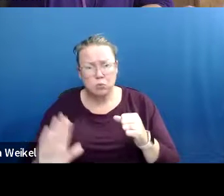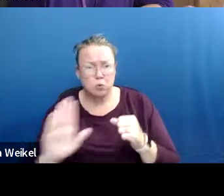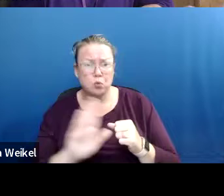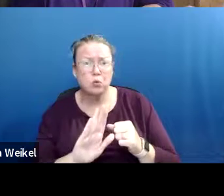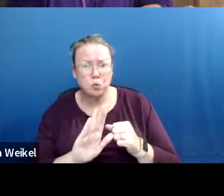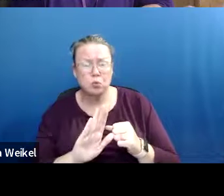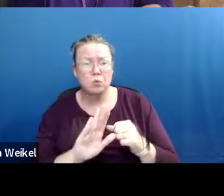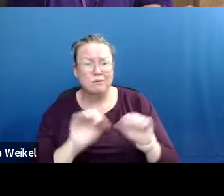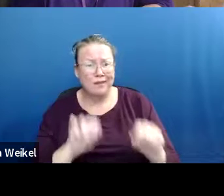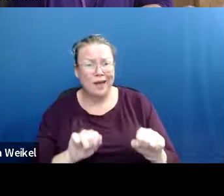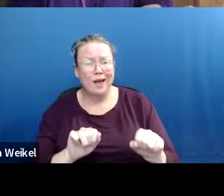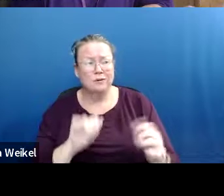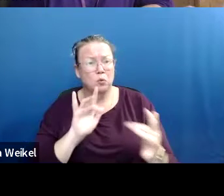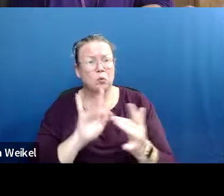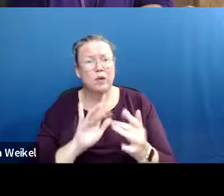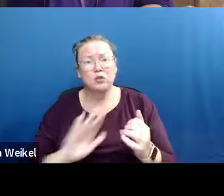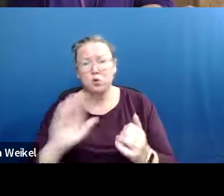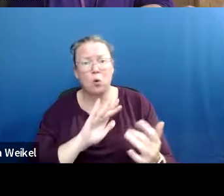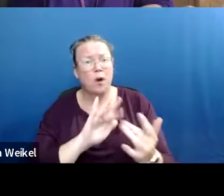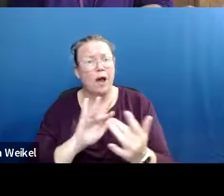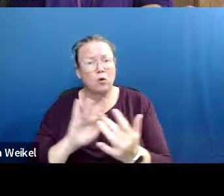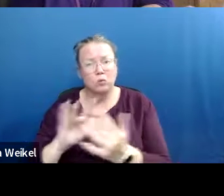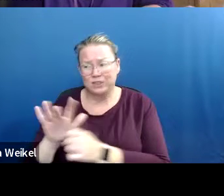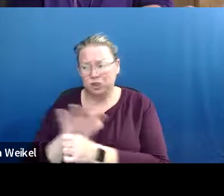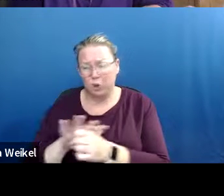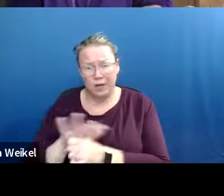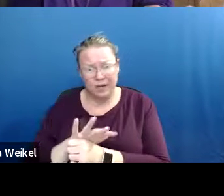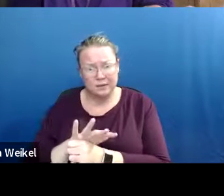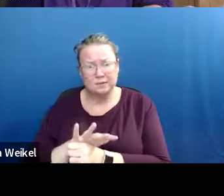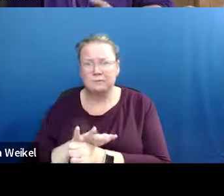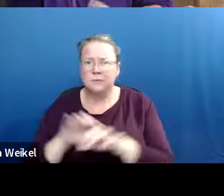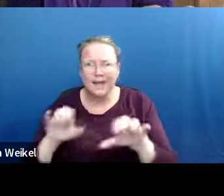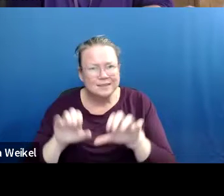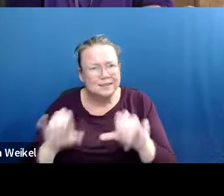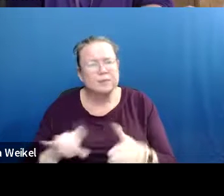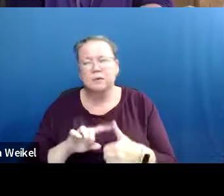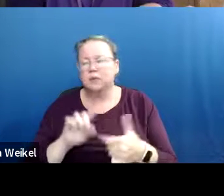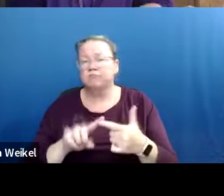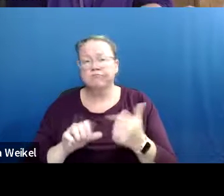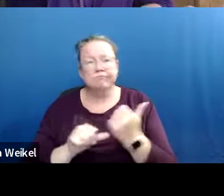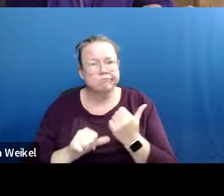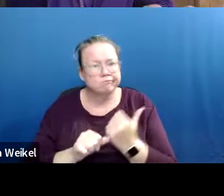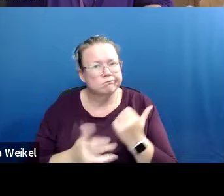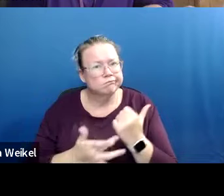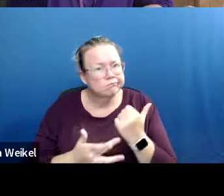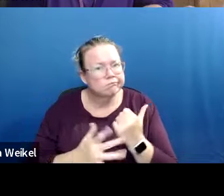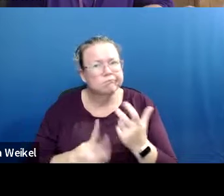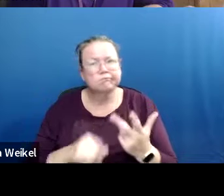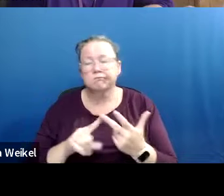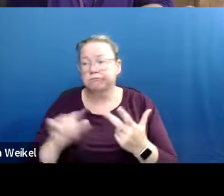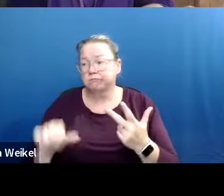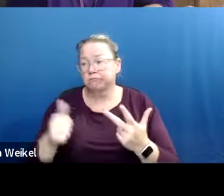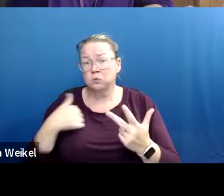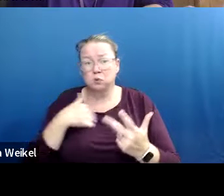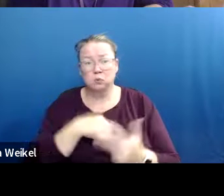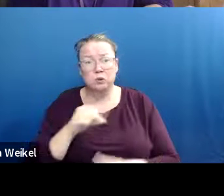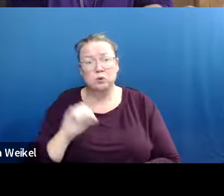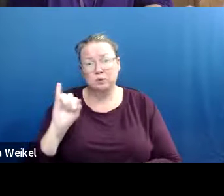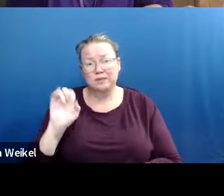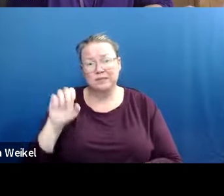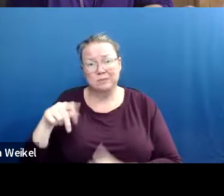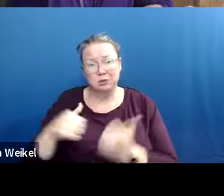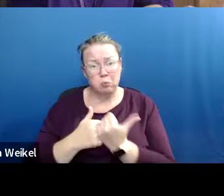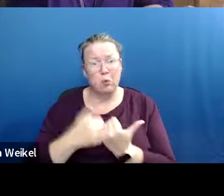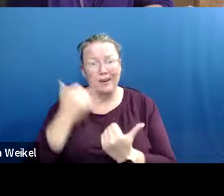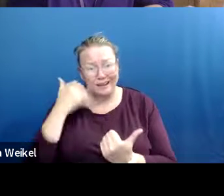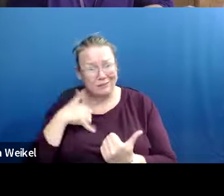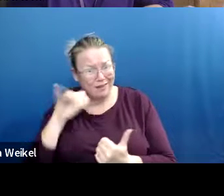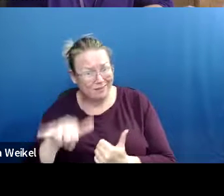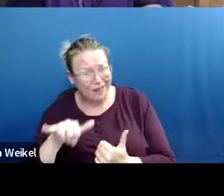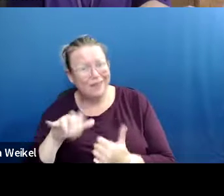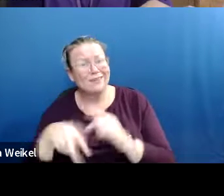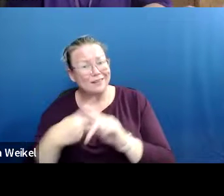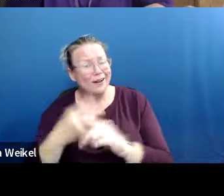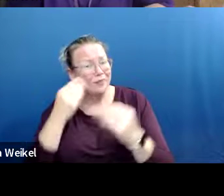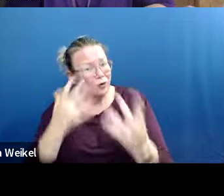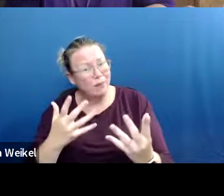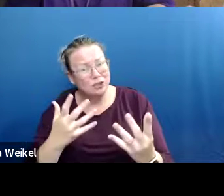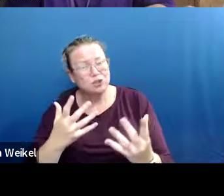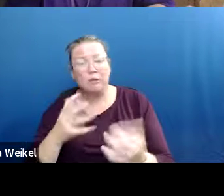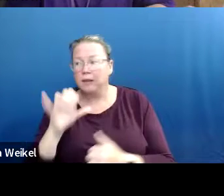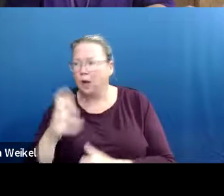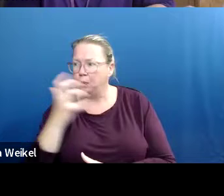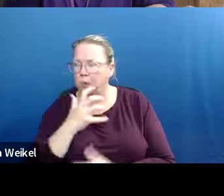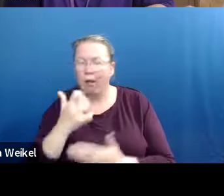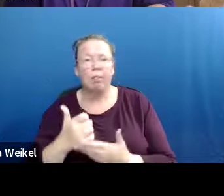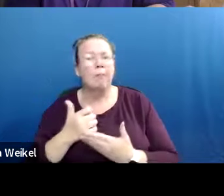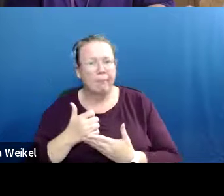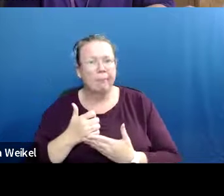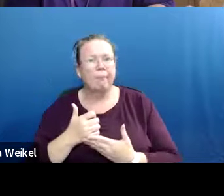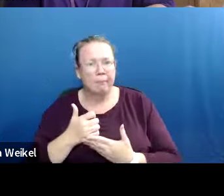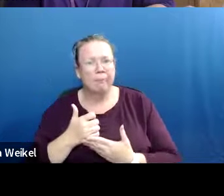Kayla Robertson: can reach your outreach areas, whether activities or assistive technology, something else we do is iep support. So if you have any of that kind of information that would be really helpful for us.